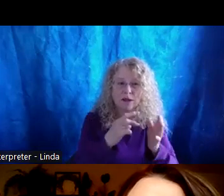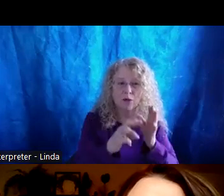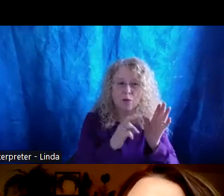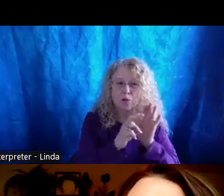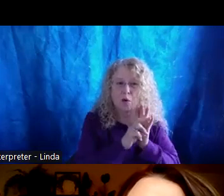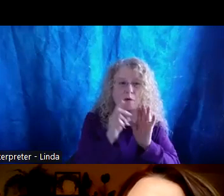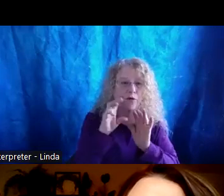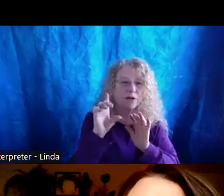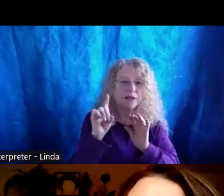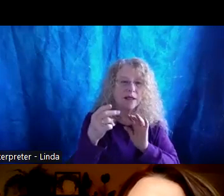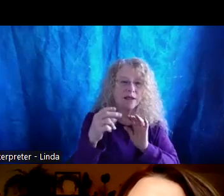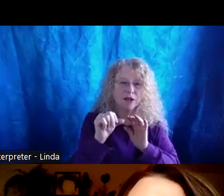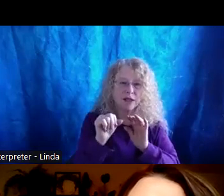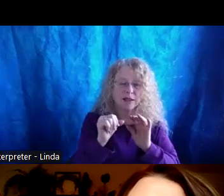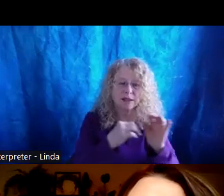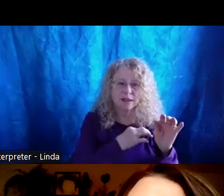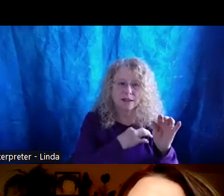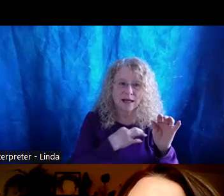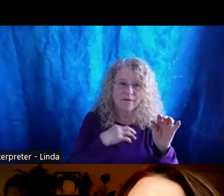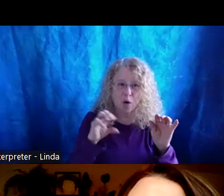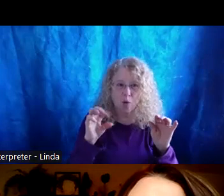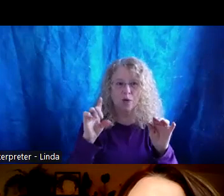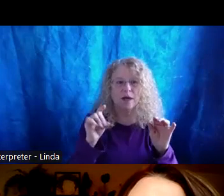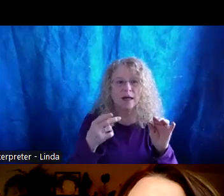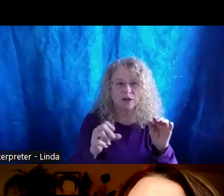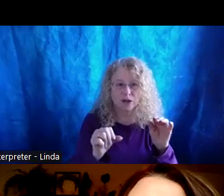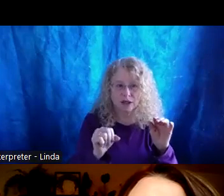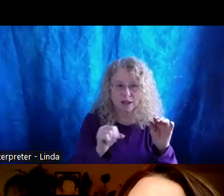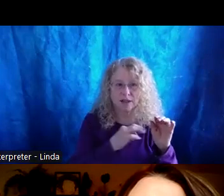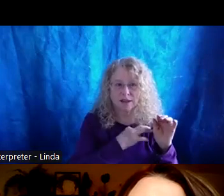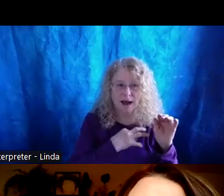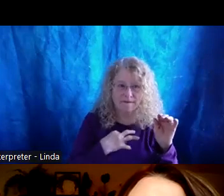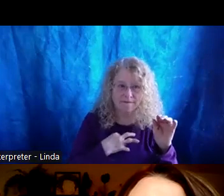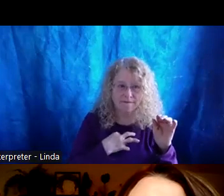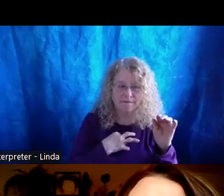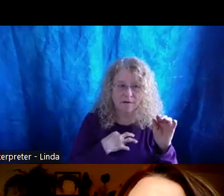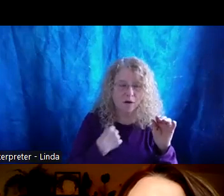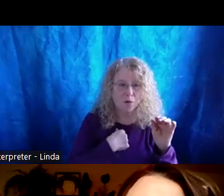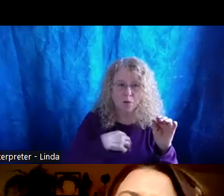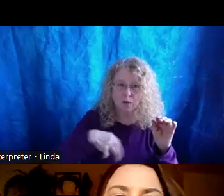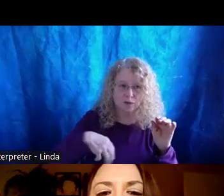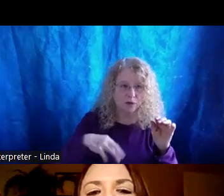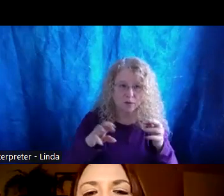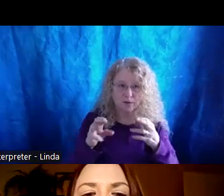STAFF, ODHS STAFF. WE ARE NOT QUITE THERE YET, BUT WE WILL HAVE MORE TO COME.